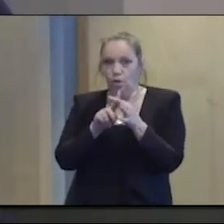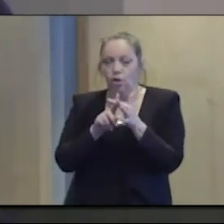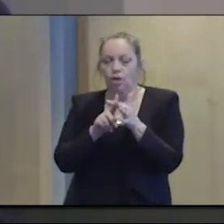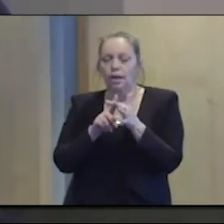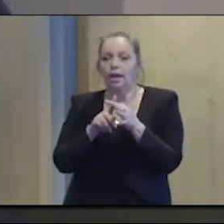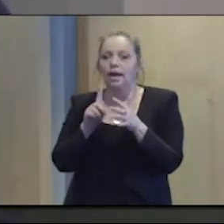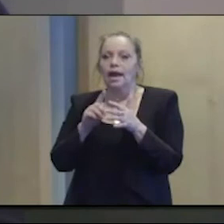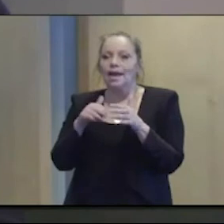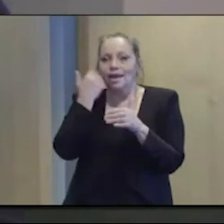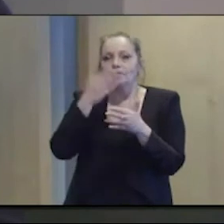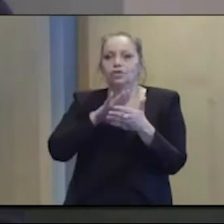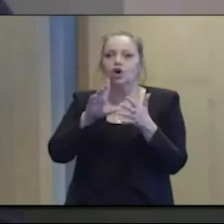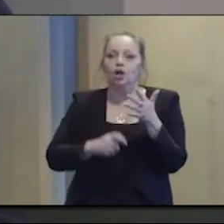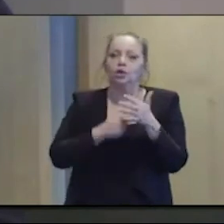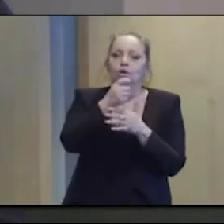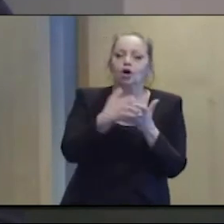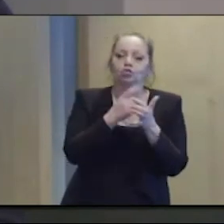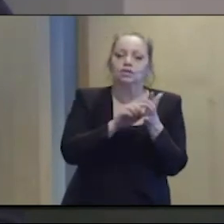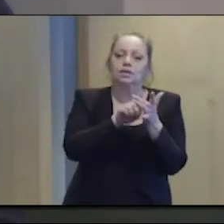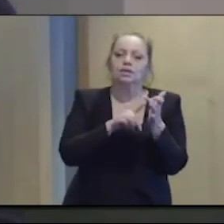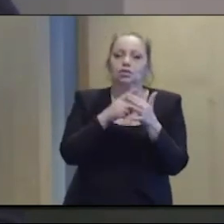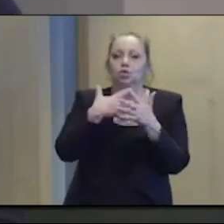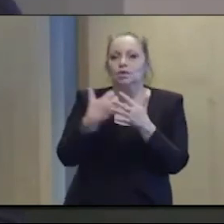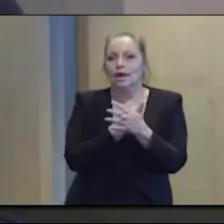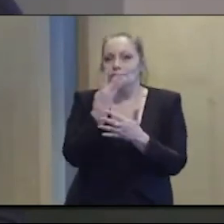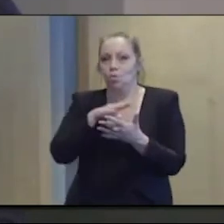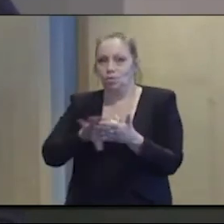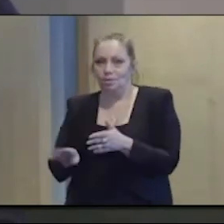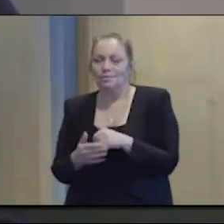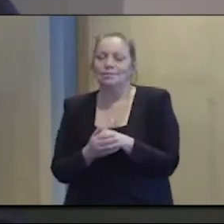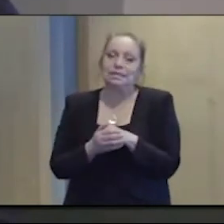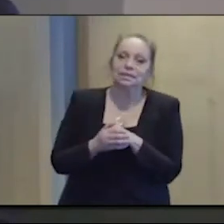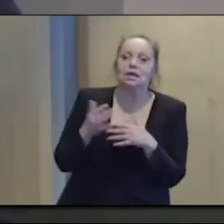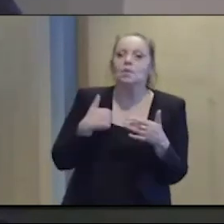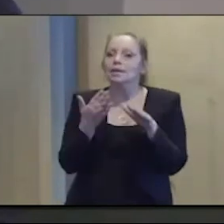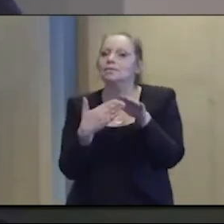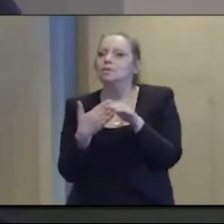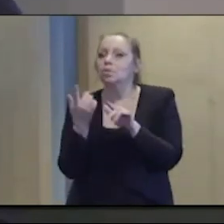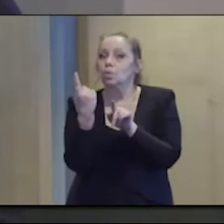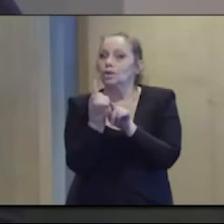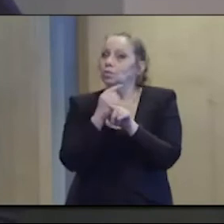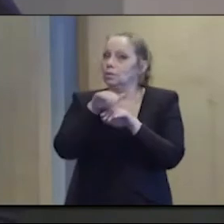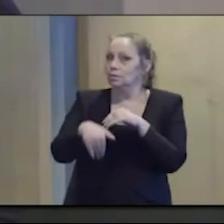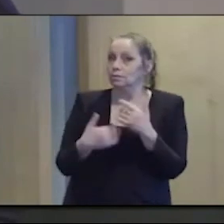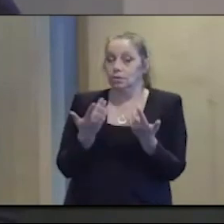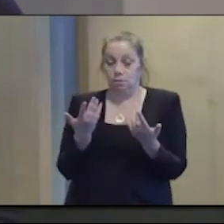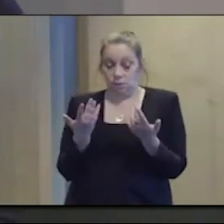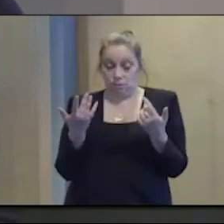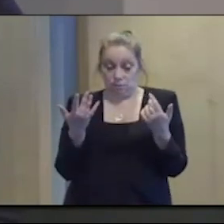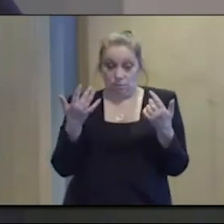It depends largely on the sector that we're talking about, but we tend to in most countries,